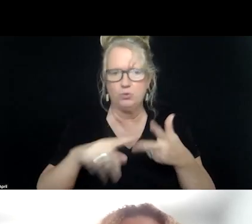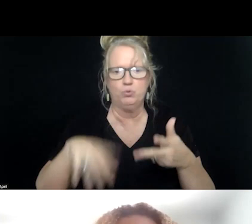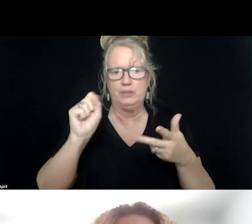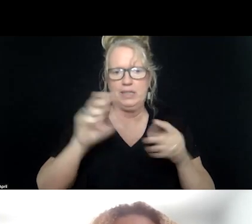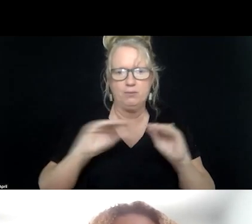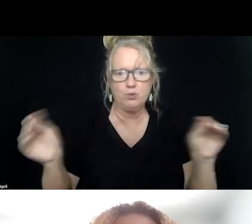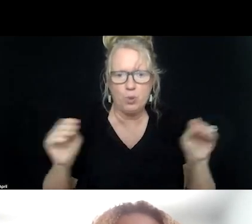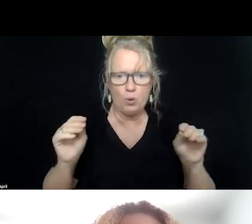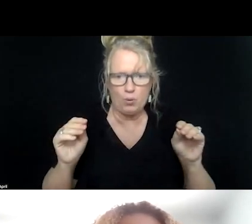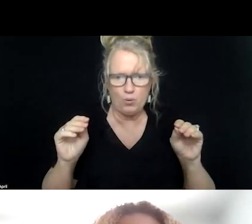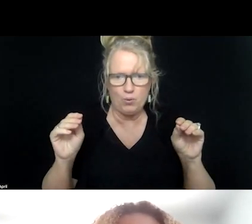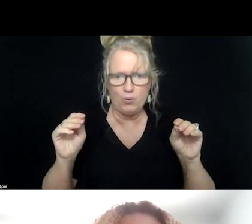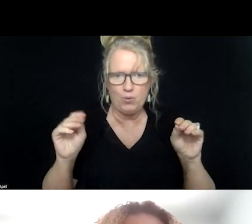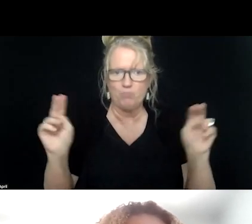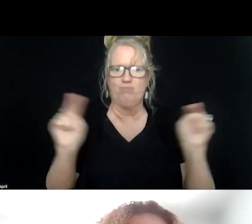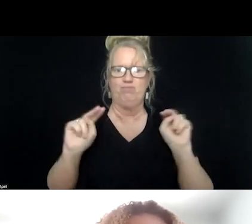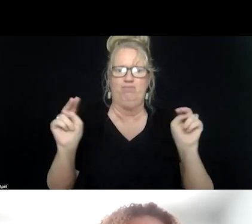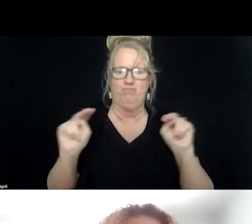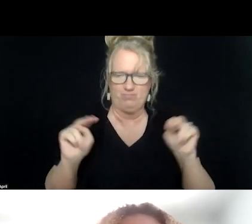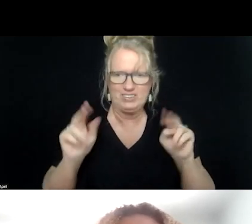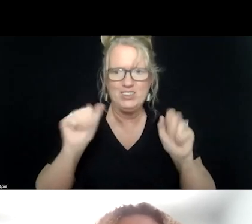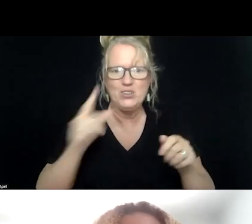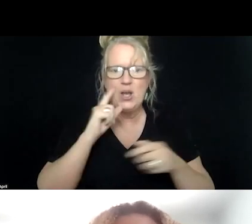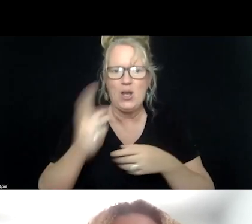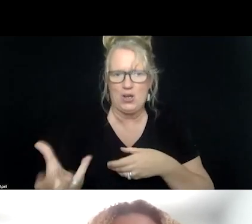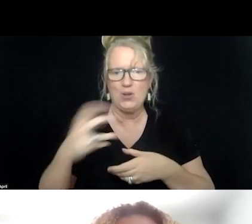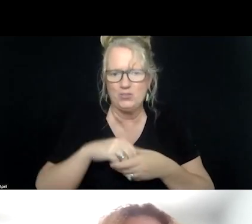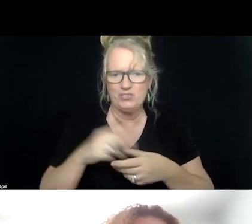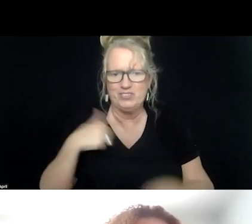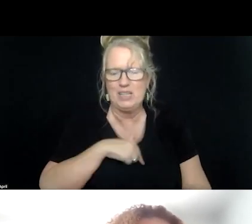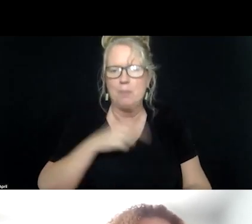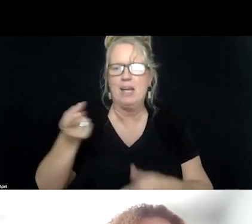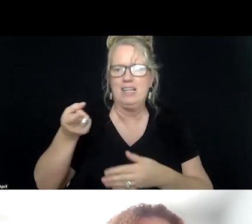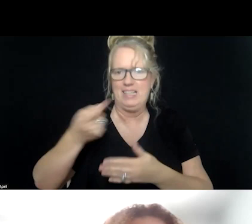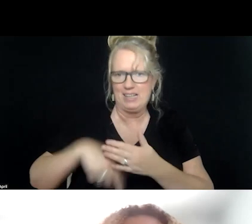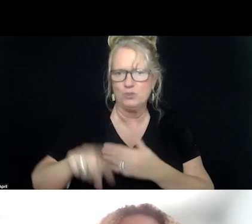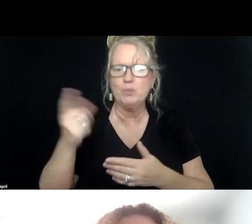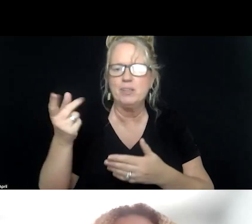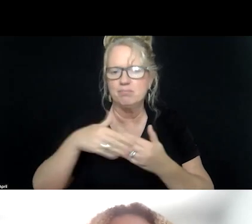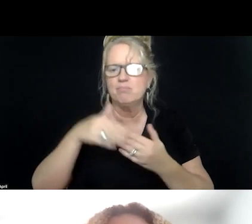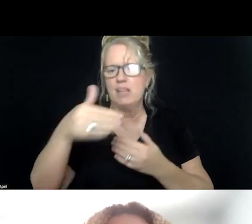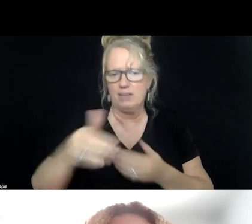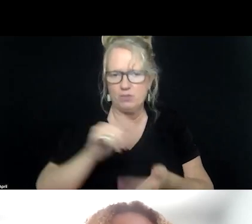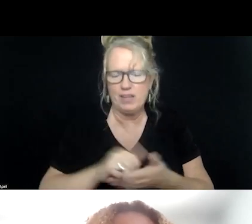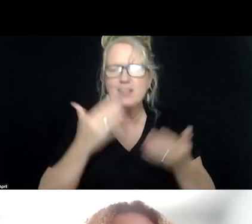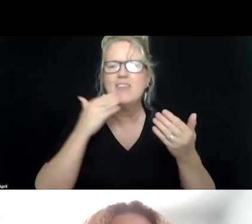THIS IS GOING TO BE INCREDIBLE SO PLEASE JOIN US NEXT WEEK AND THE WEEKS AFTER THAT. THANK YOU ALL SO MUCH.